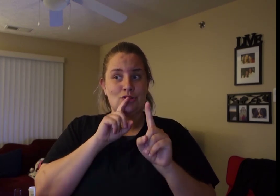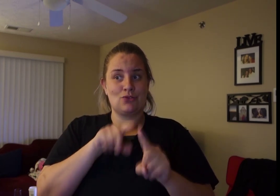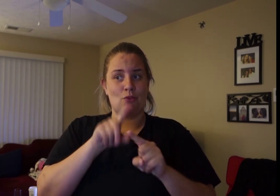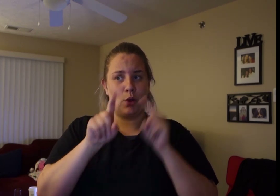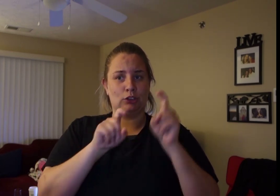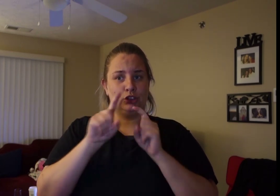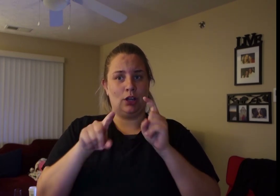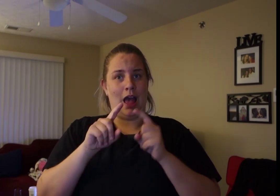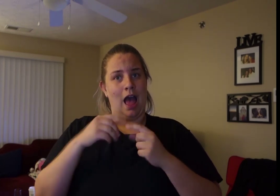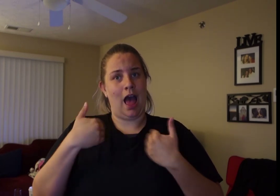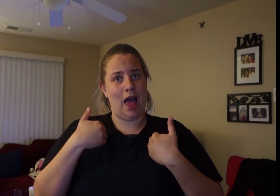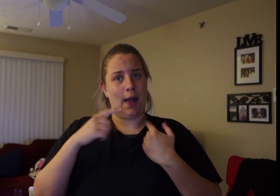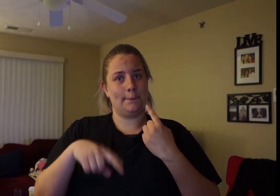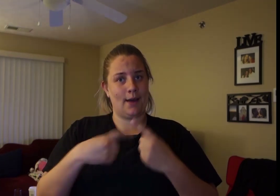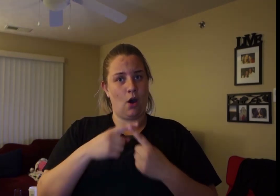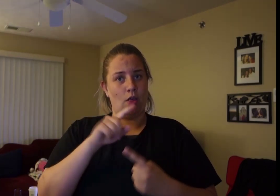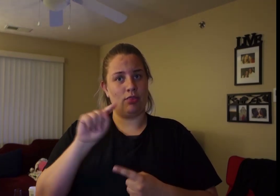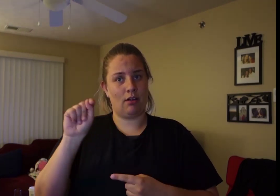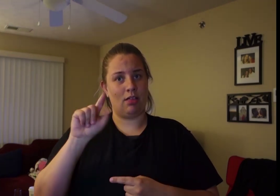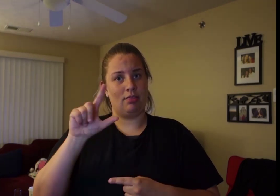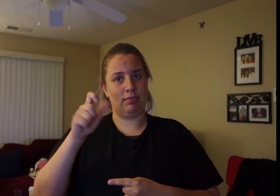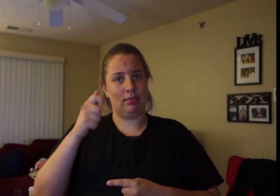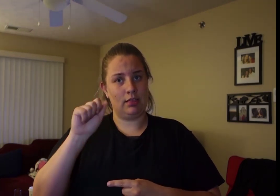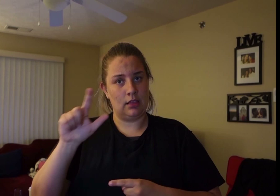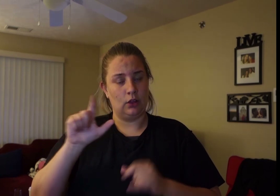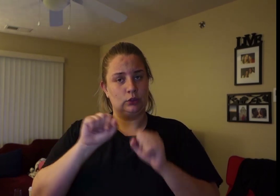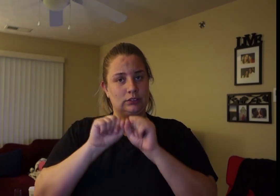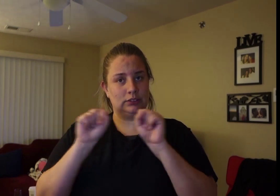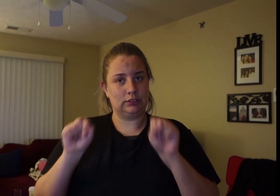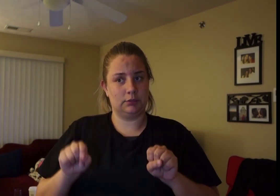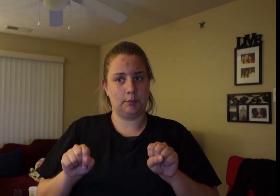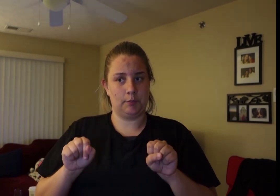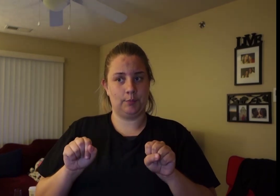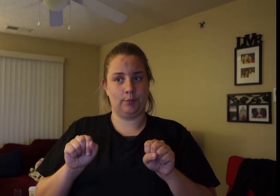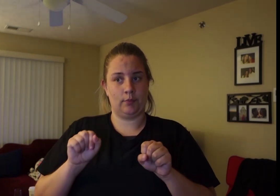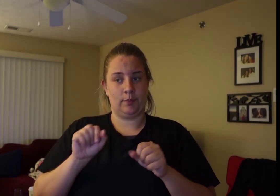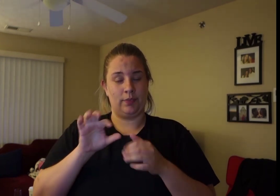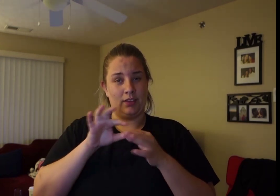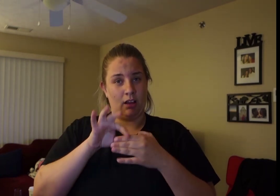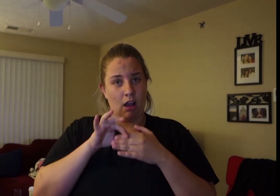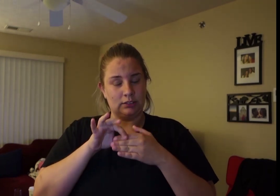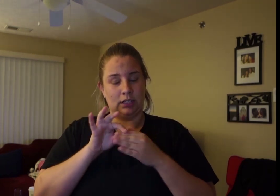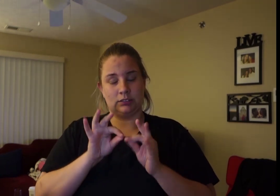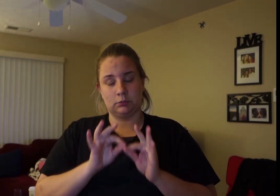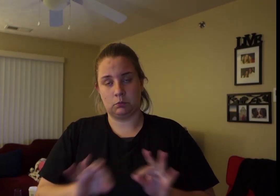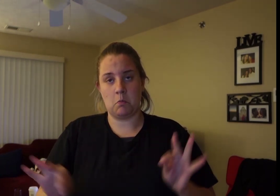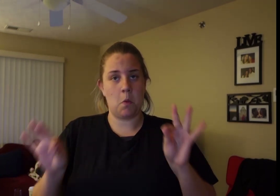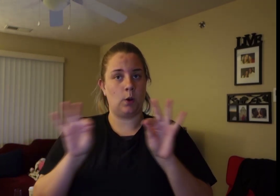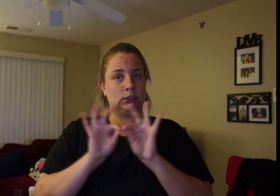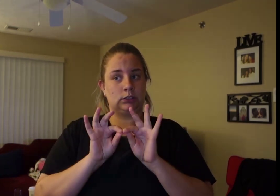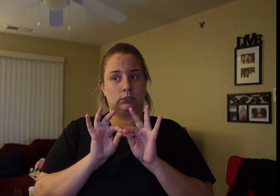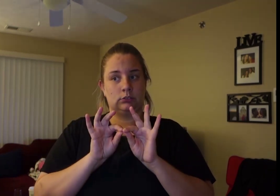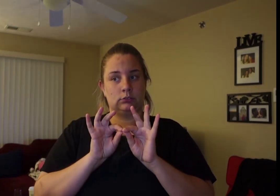questions I had about the legal system. The context is also important.